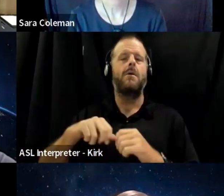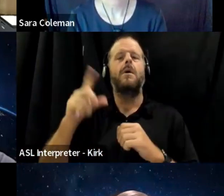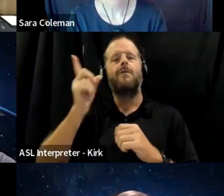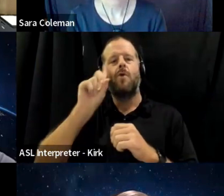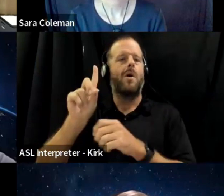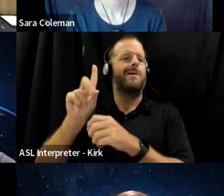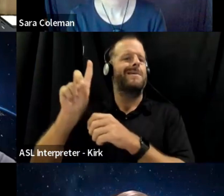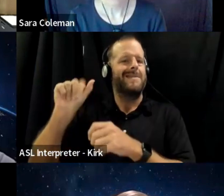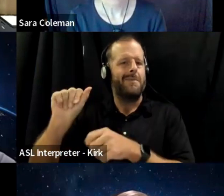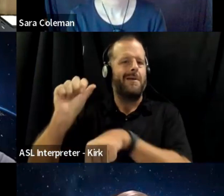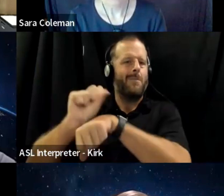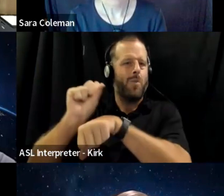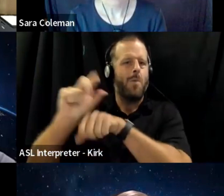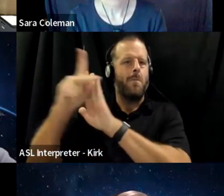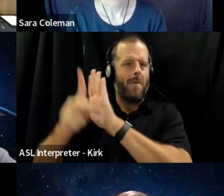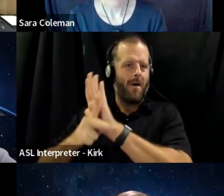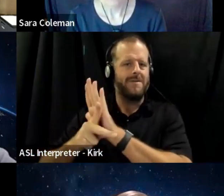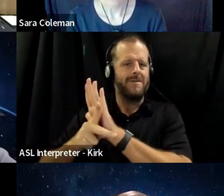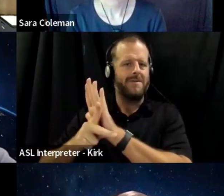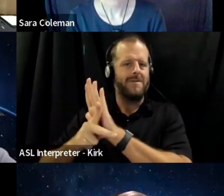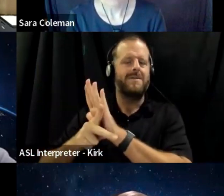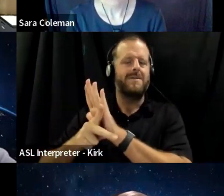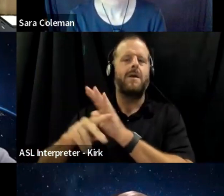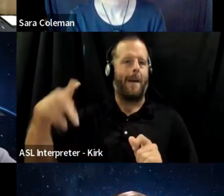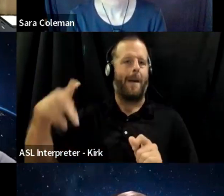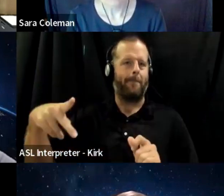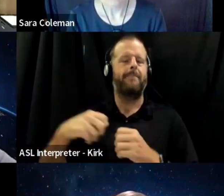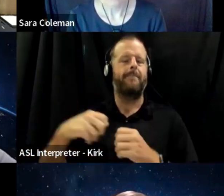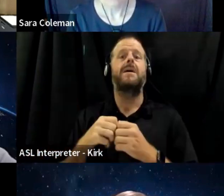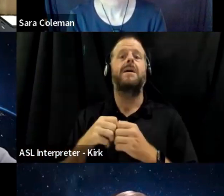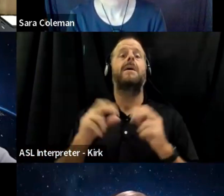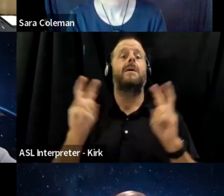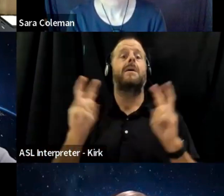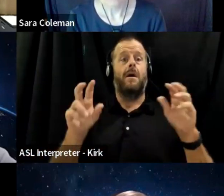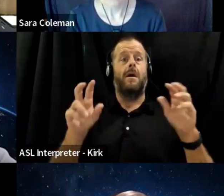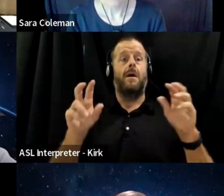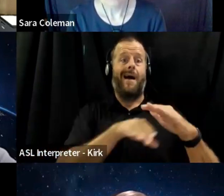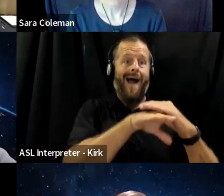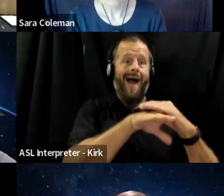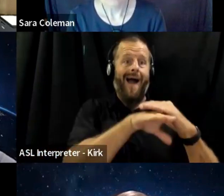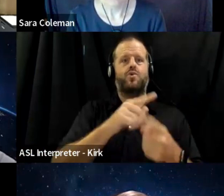Policy, ODEP, is access to good jobs for all.